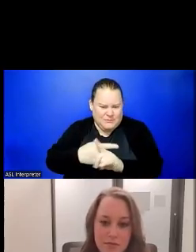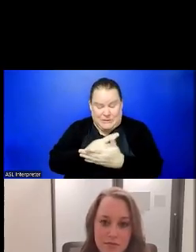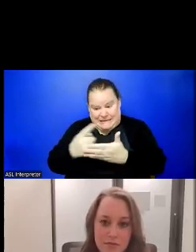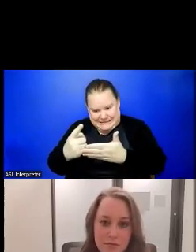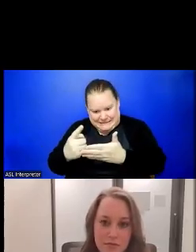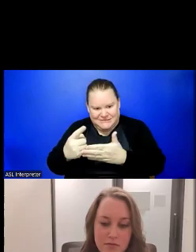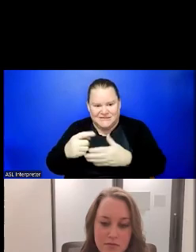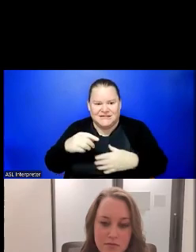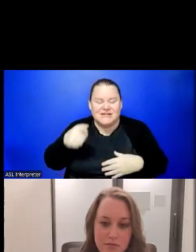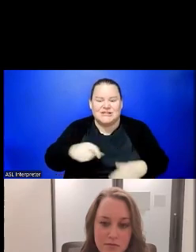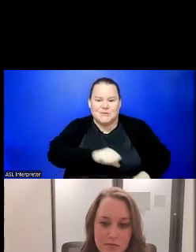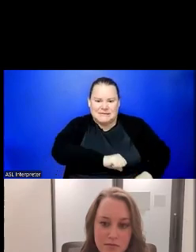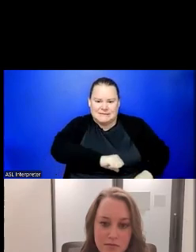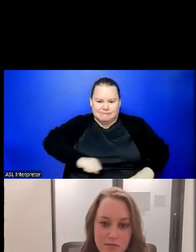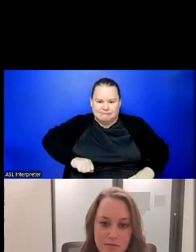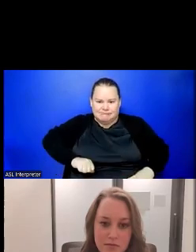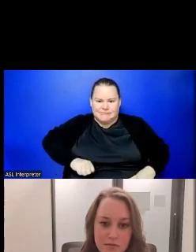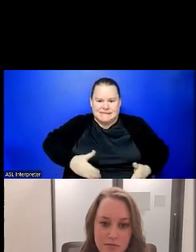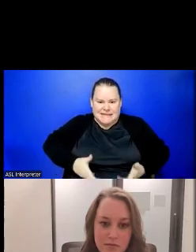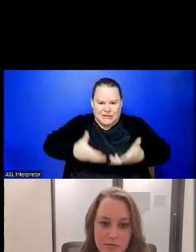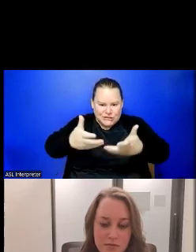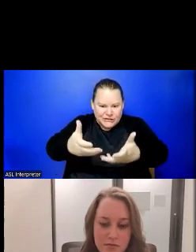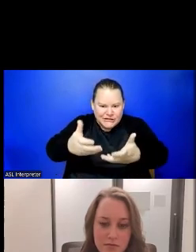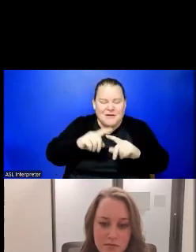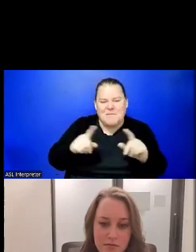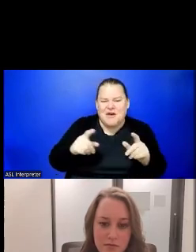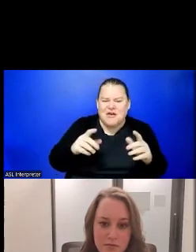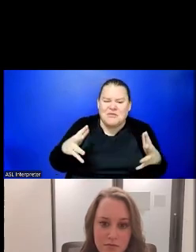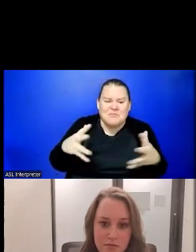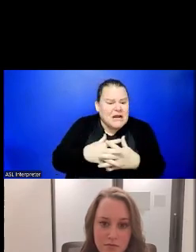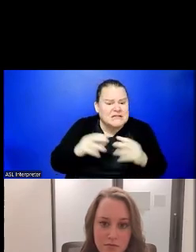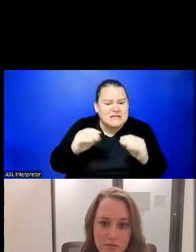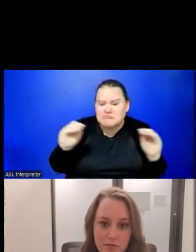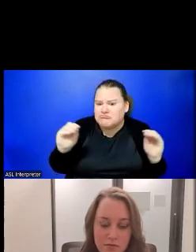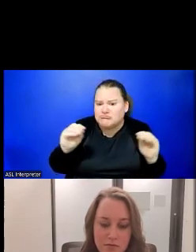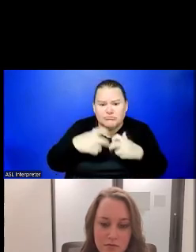presentation, but pregnancy was uncomplicated. All the prenatal